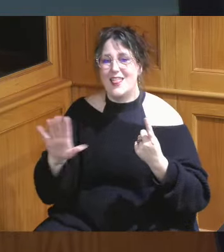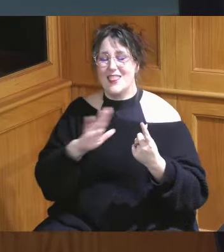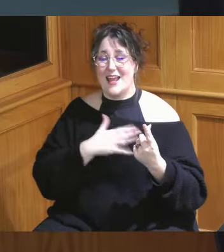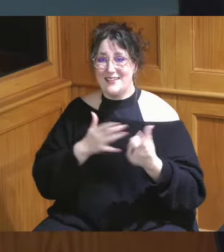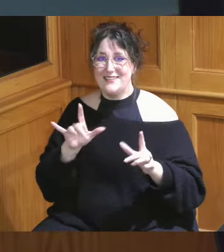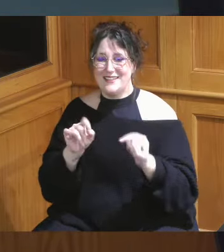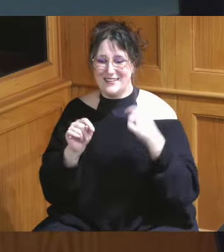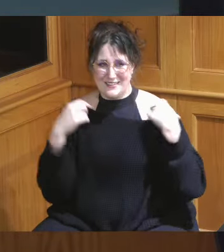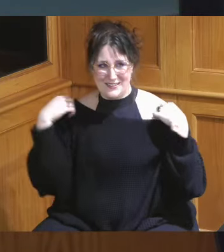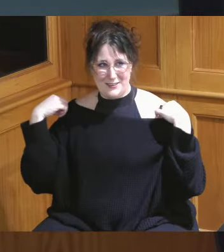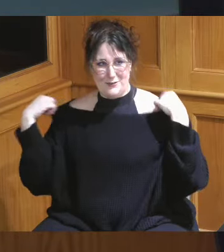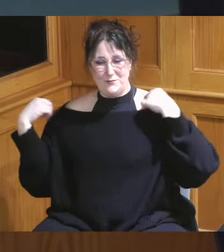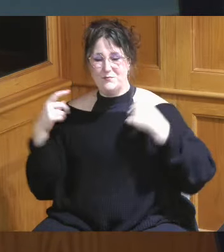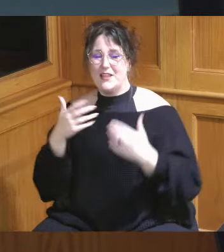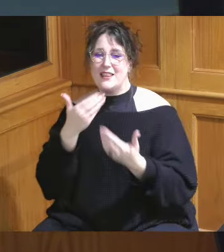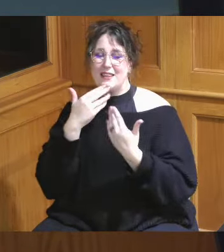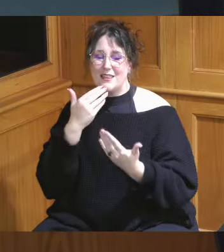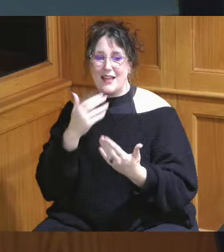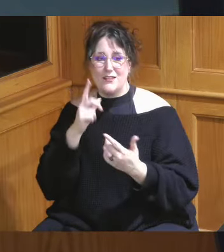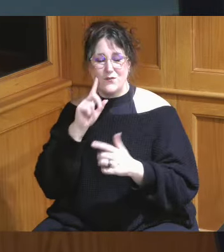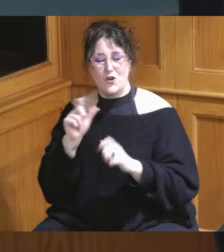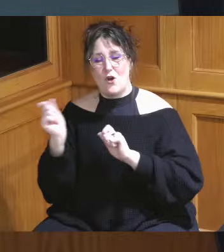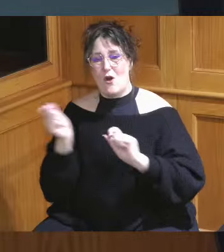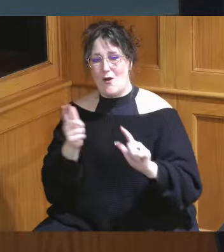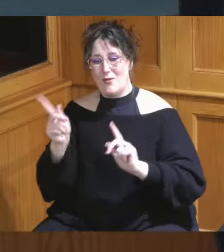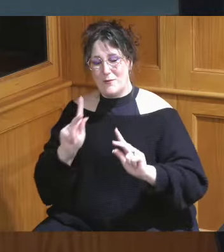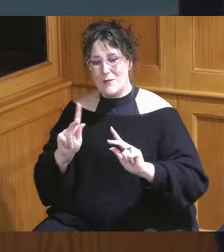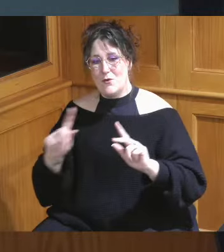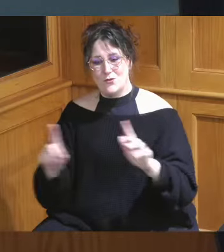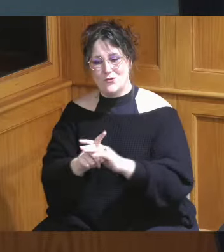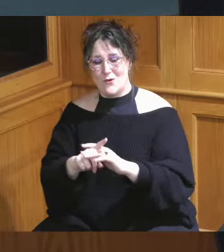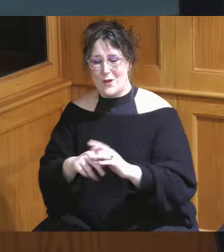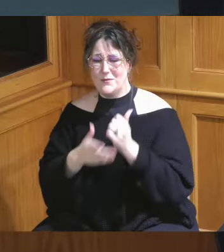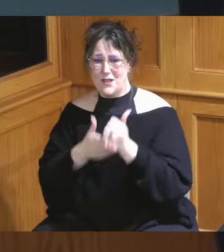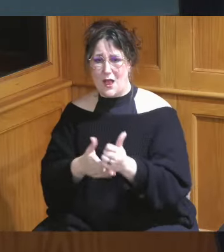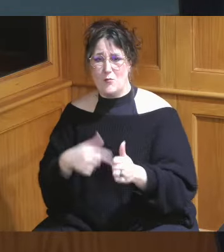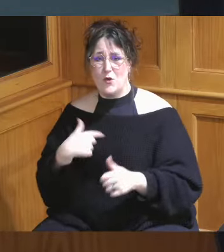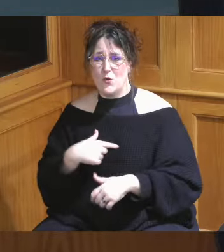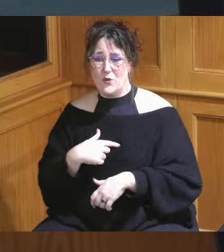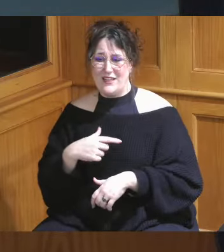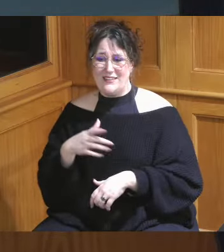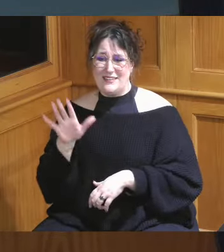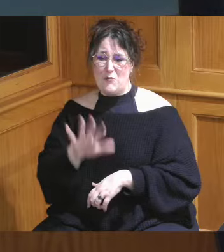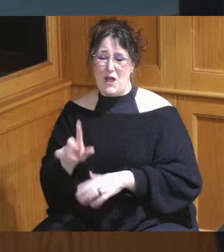Amanda Quinn, Jeff was out there so we were we we could only last for about an hour or so. It was